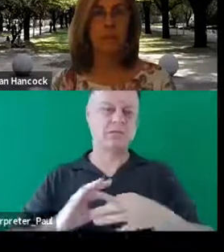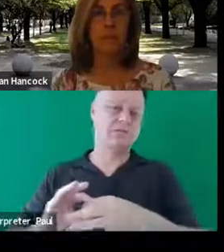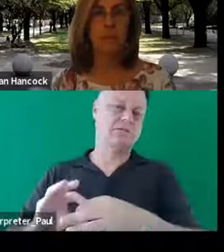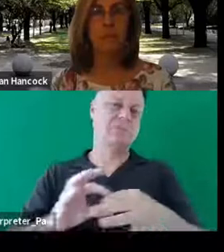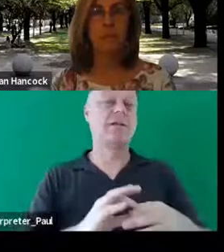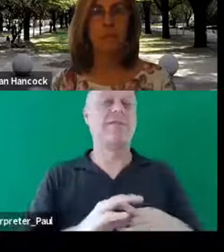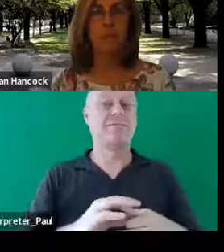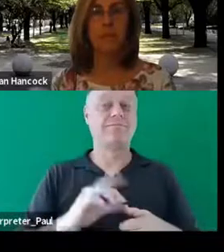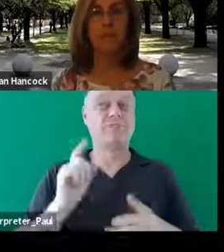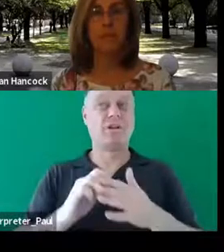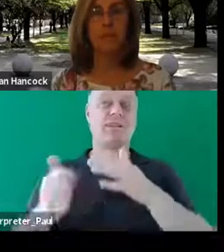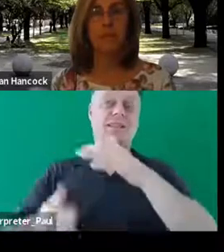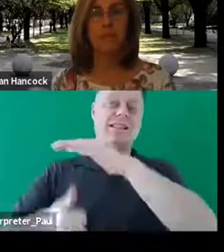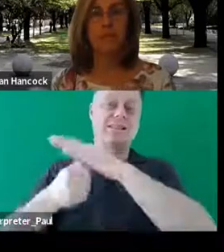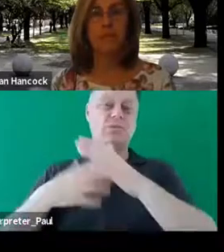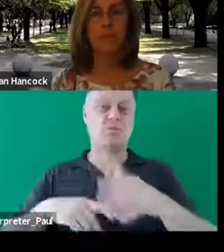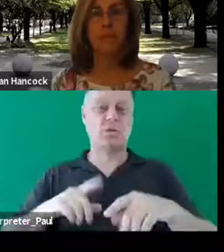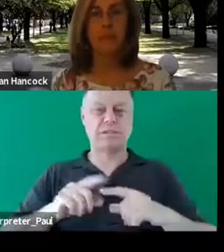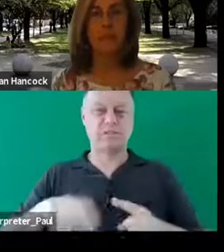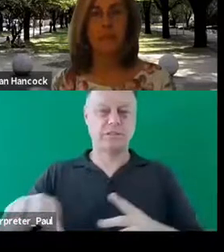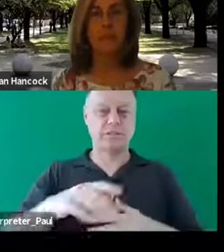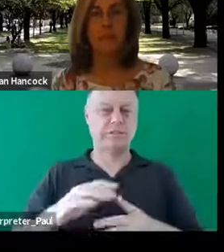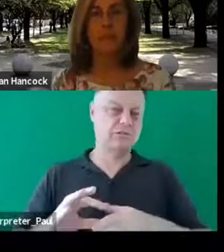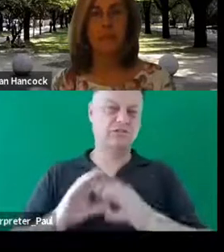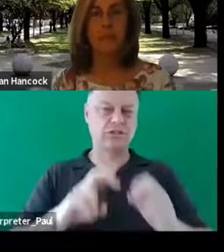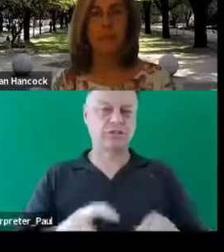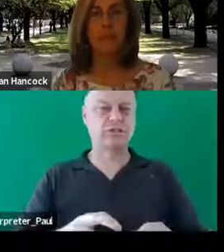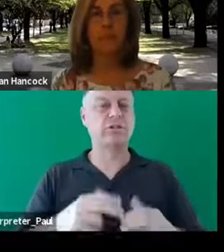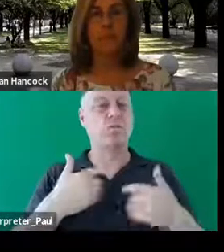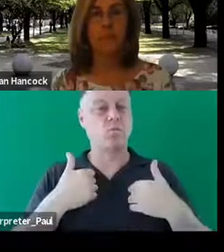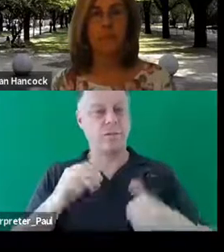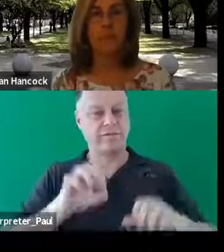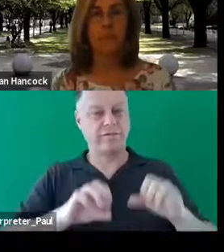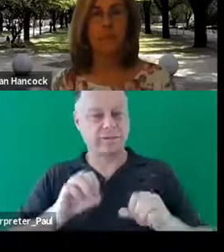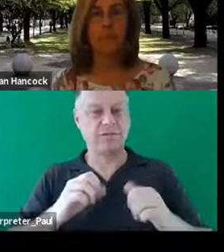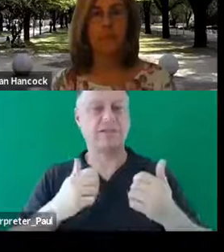wanting and it’s well evaluated and evidence-based by the sounds of it.